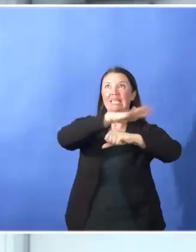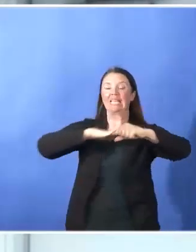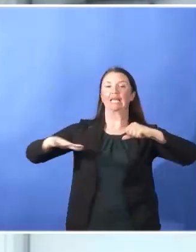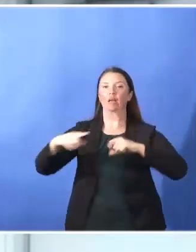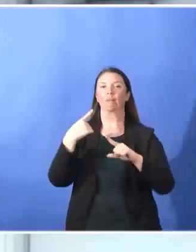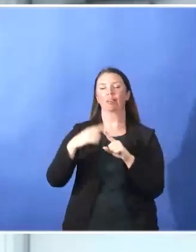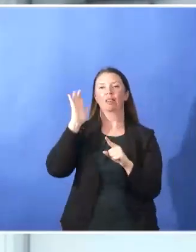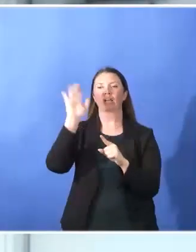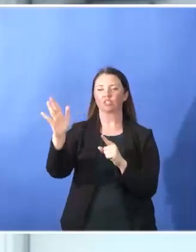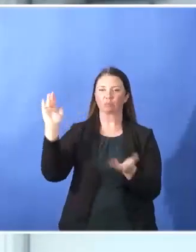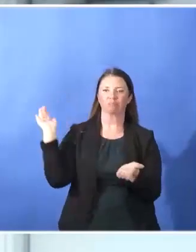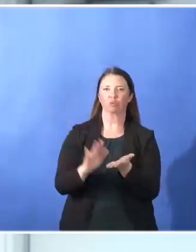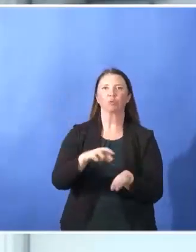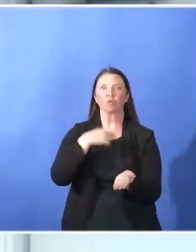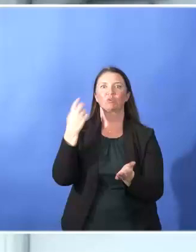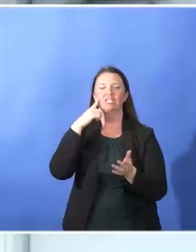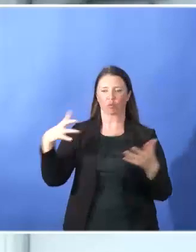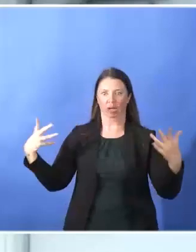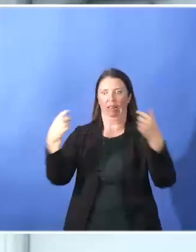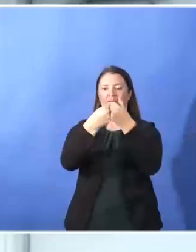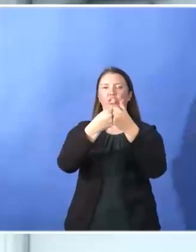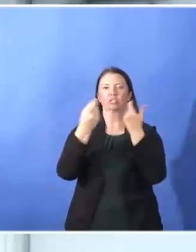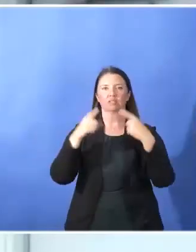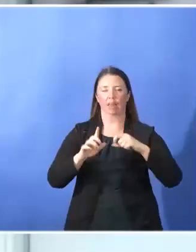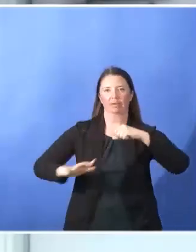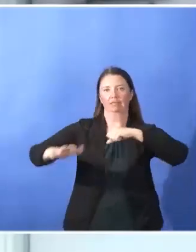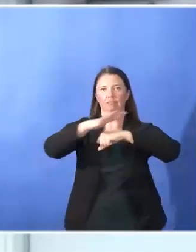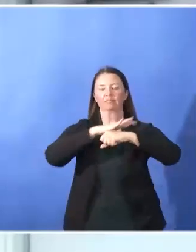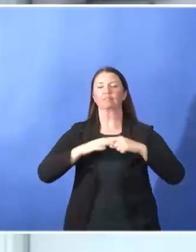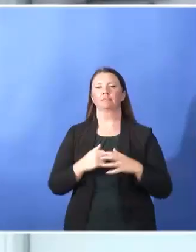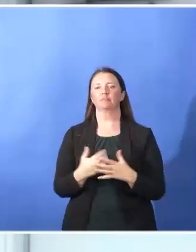I WOULD LIKE TO THANK THE TEAM FOR THEIR WORK ON THIS ITEM, AS